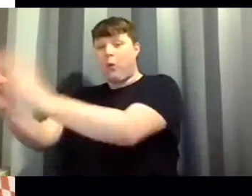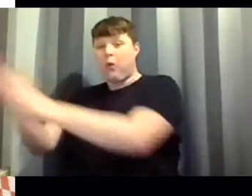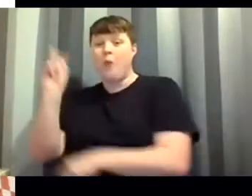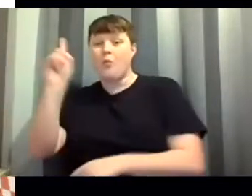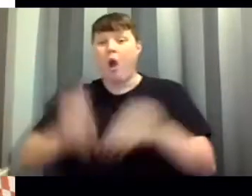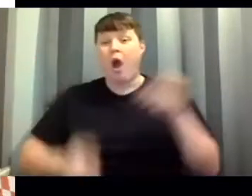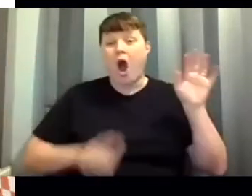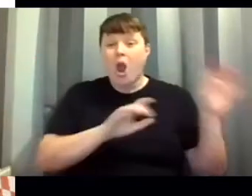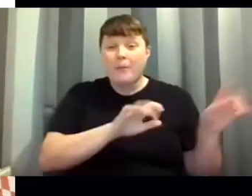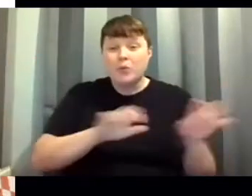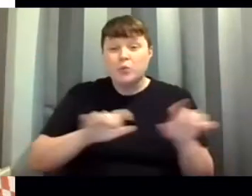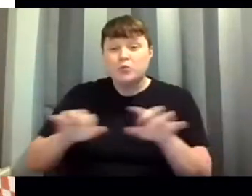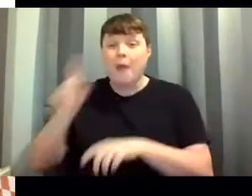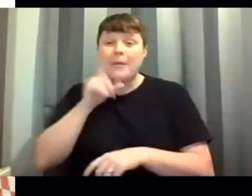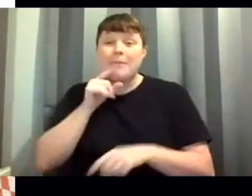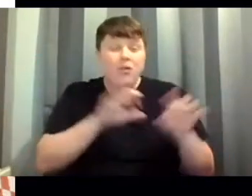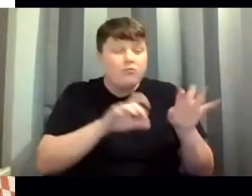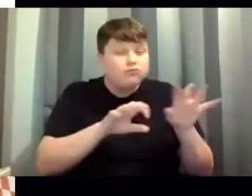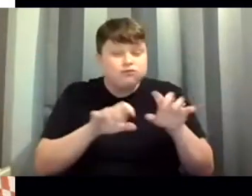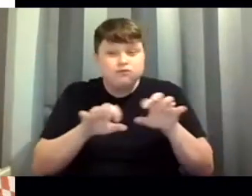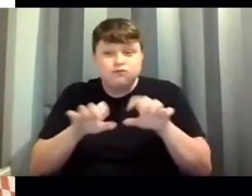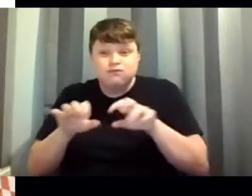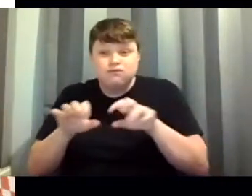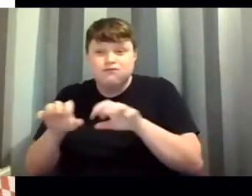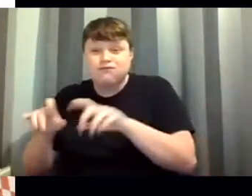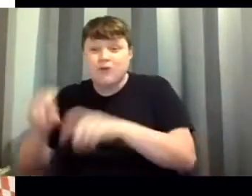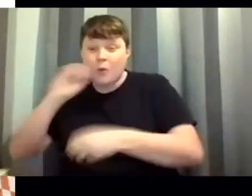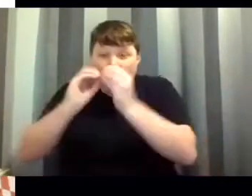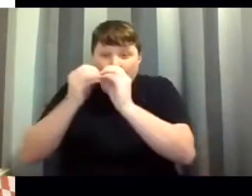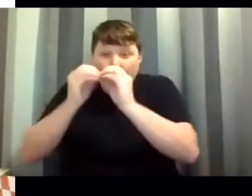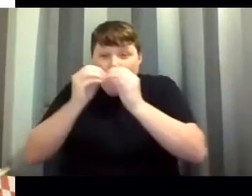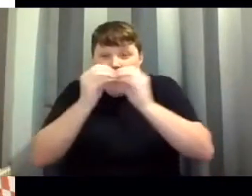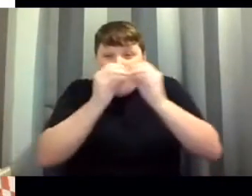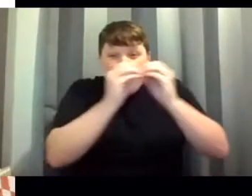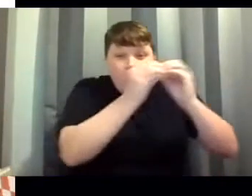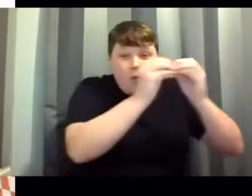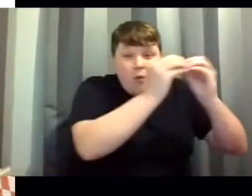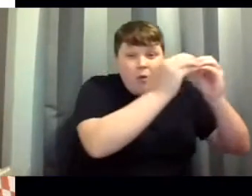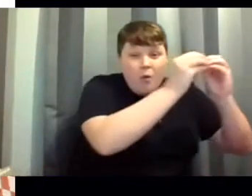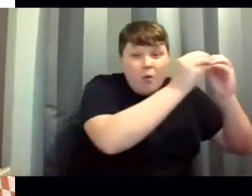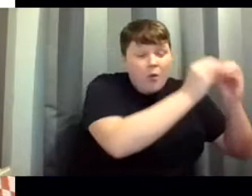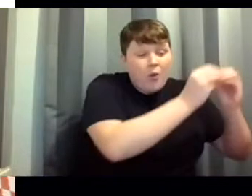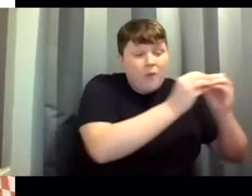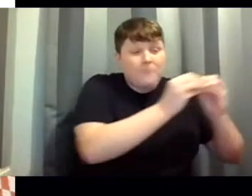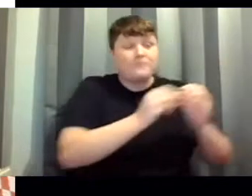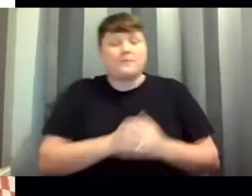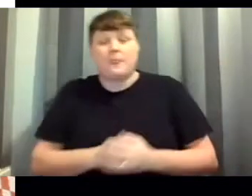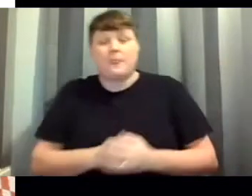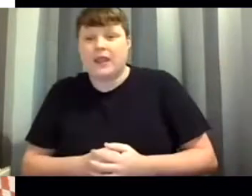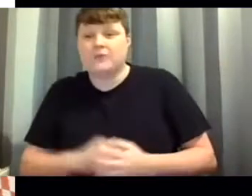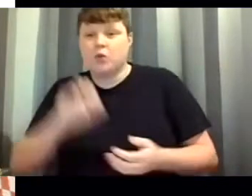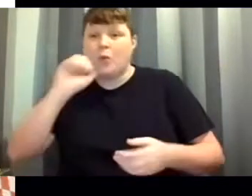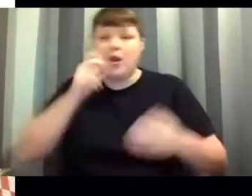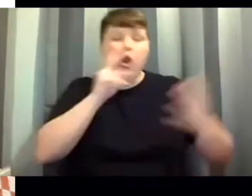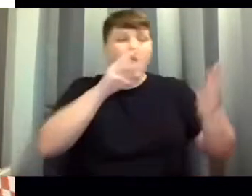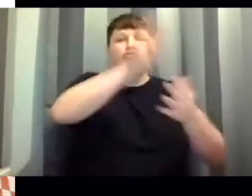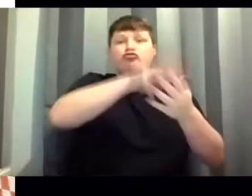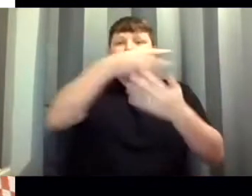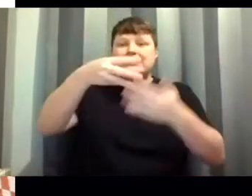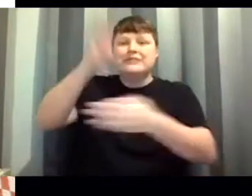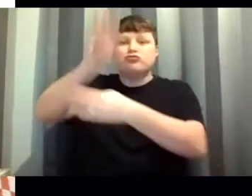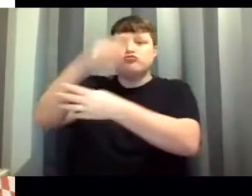and calculate the solutions to discretised (gridded versions of the equations) and he would